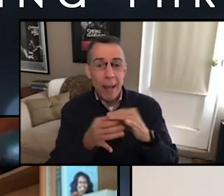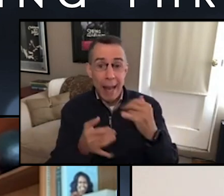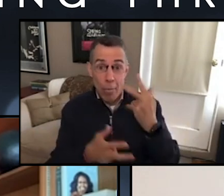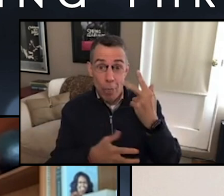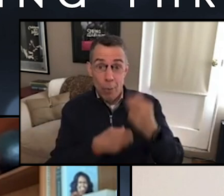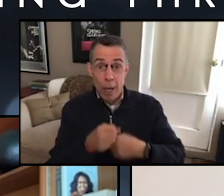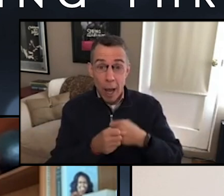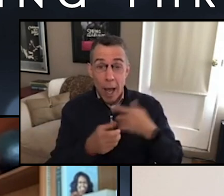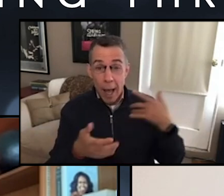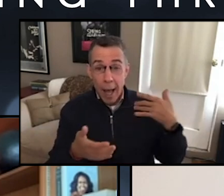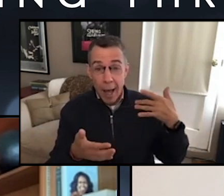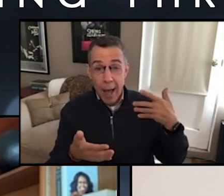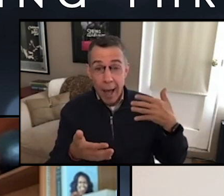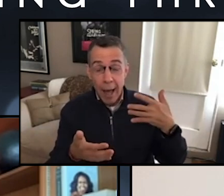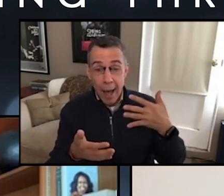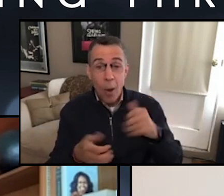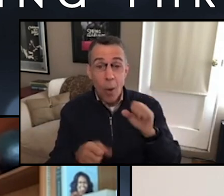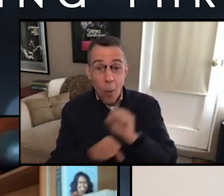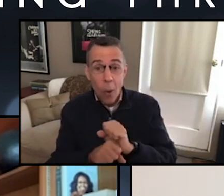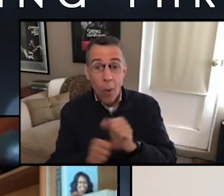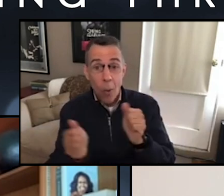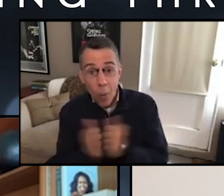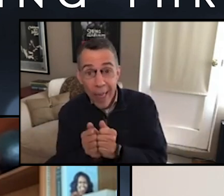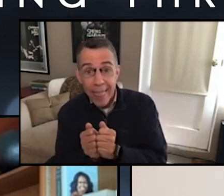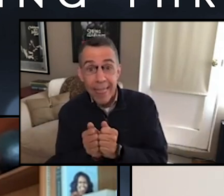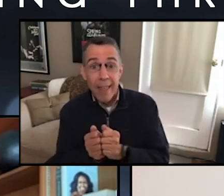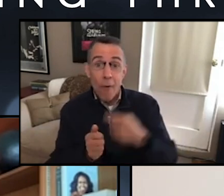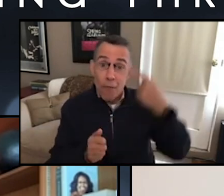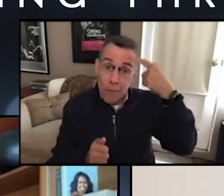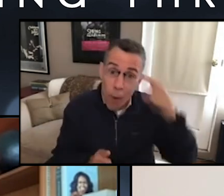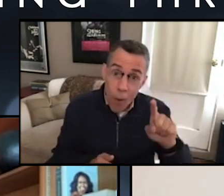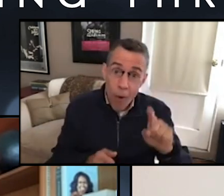working with, and for Helen Keller Services for the last couple of those